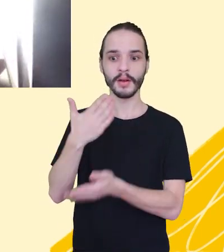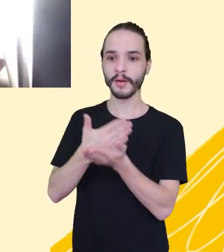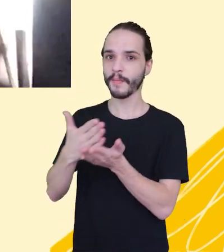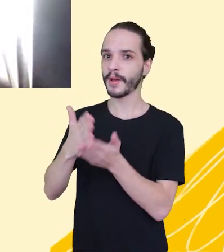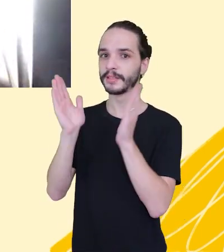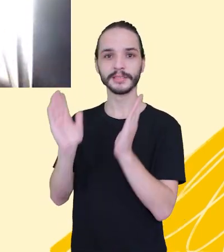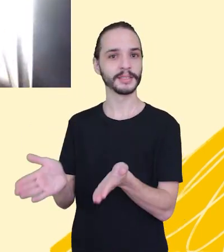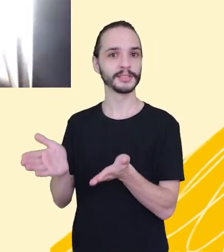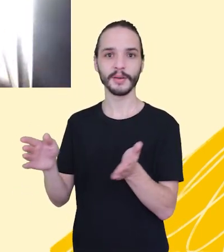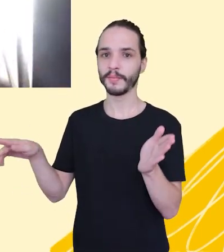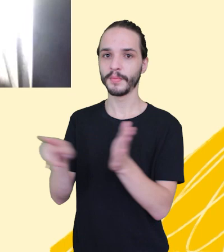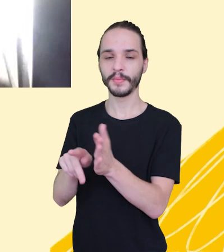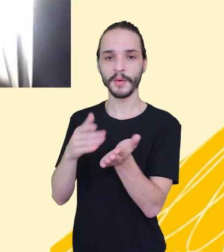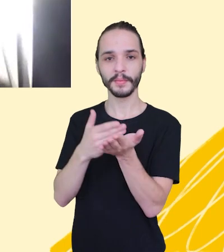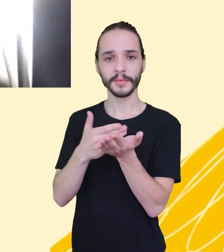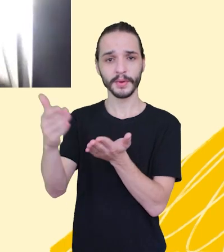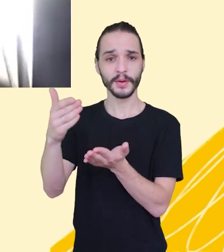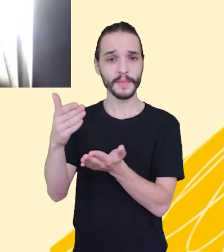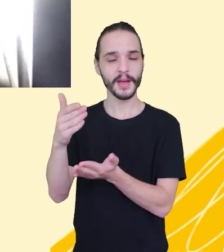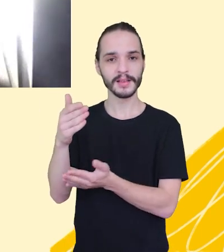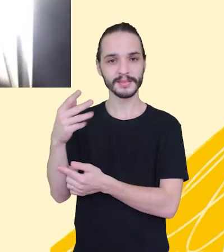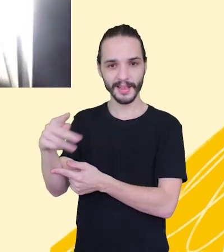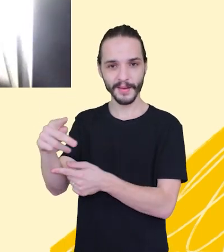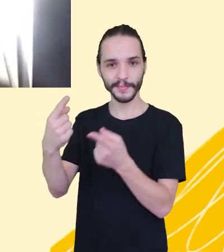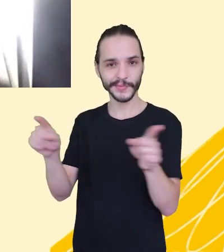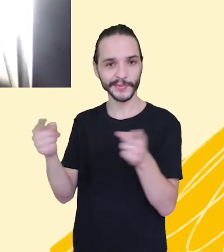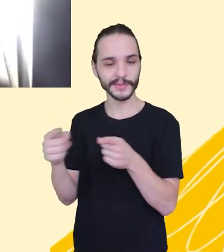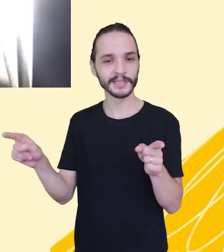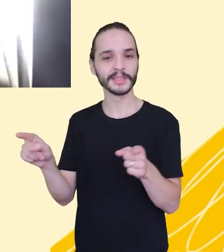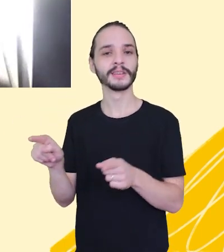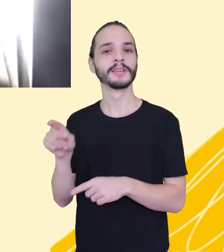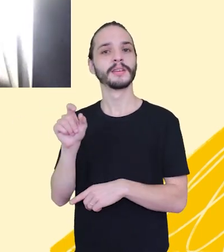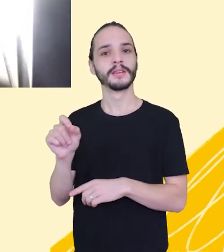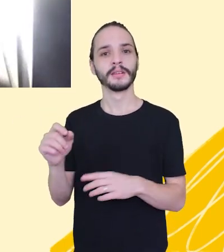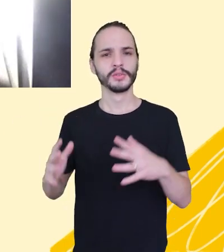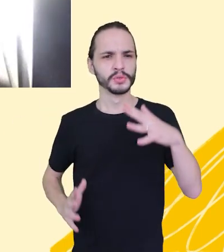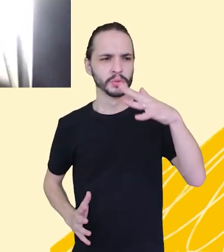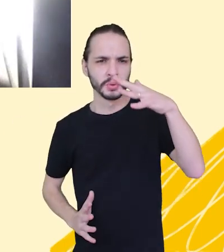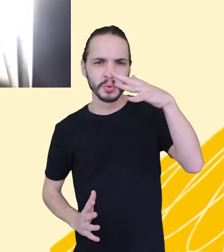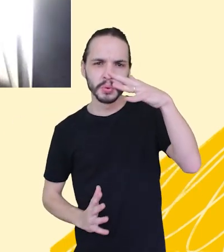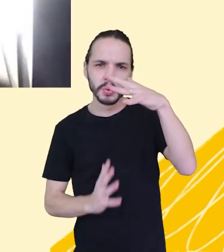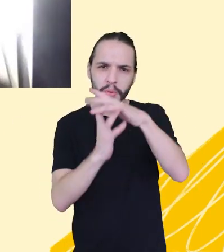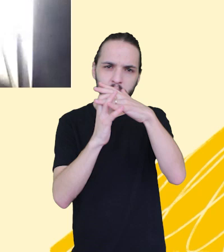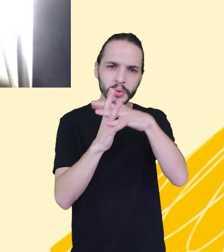and then it goes through other shots like in the museum.